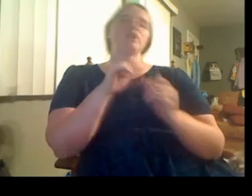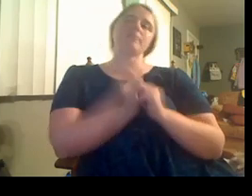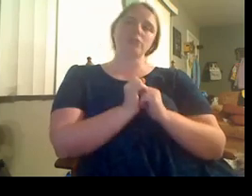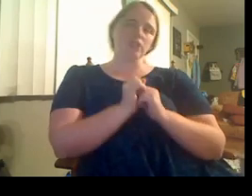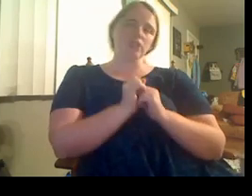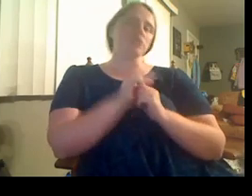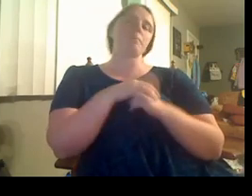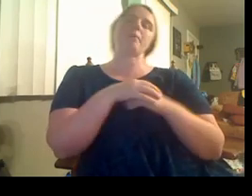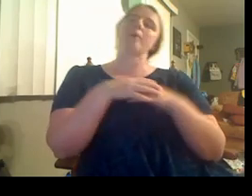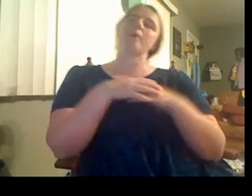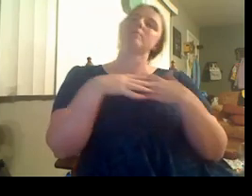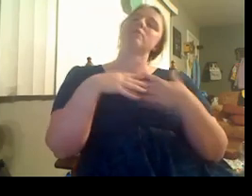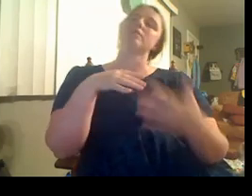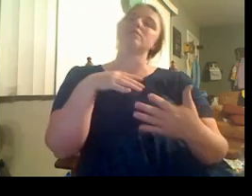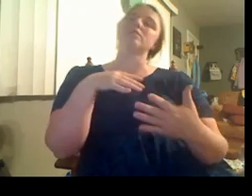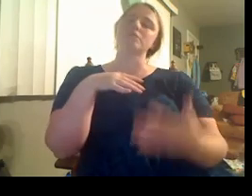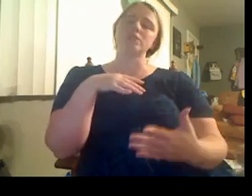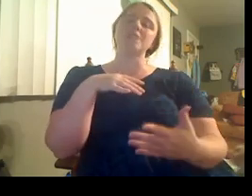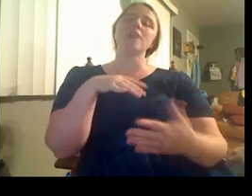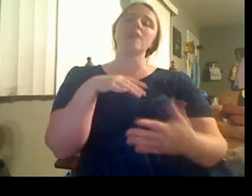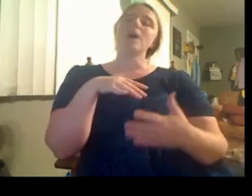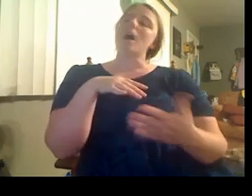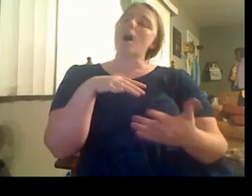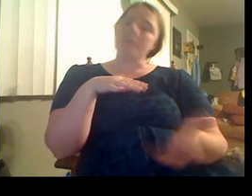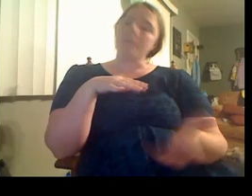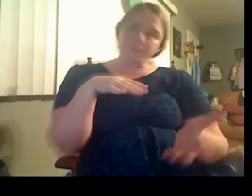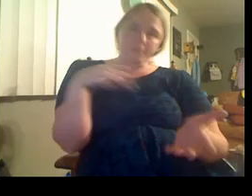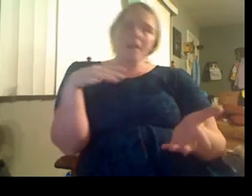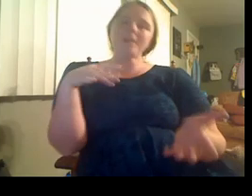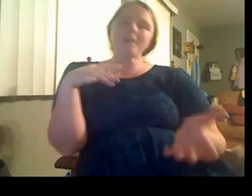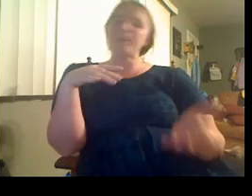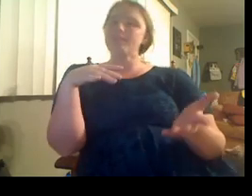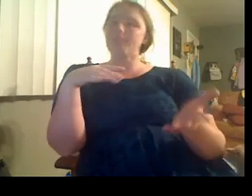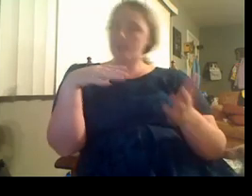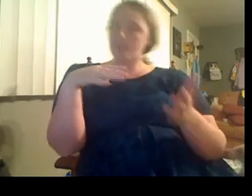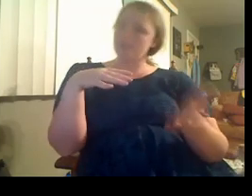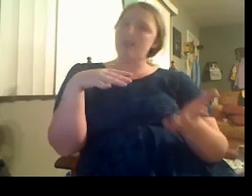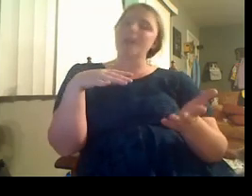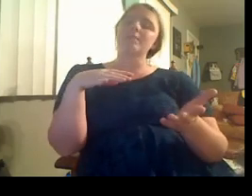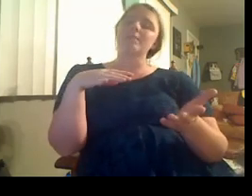of Special Education Programs and Services for Students. SELPAs vary in size, sometimes